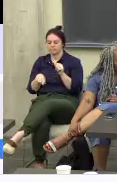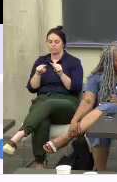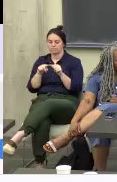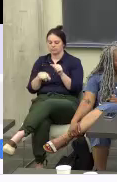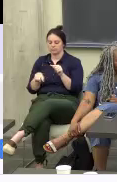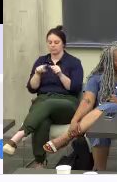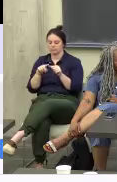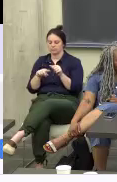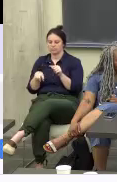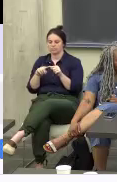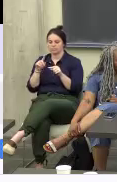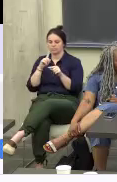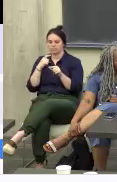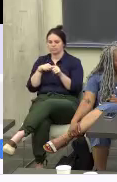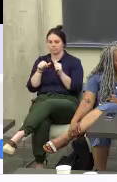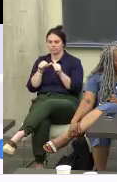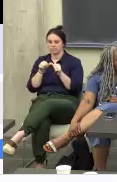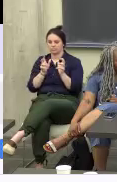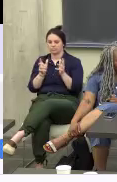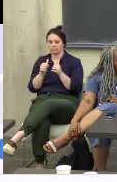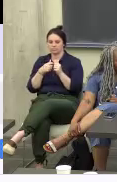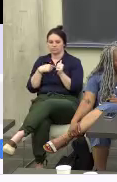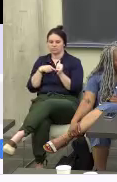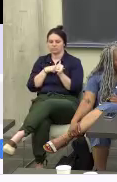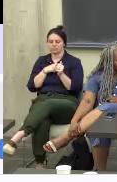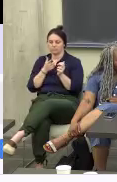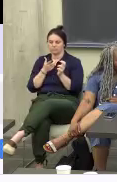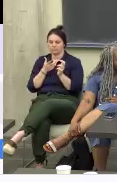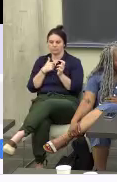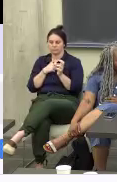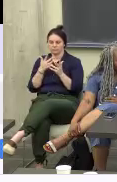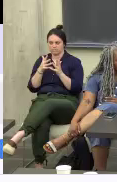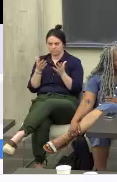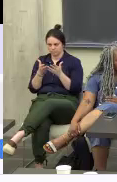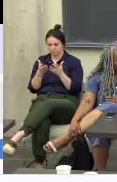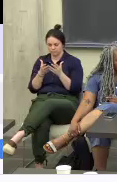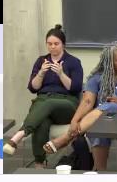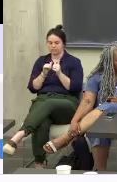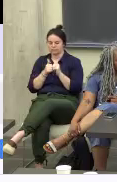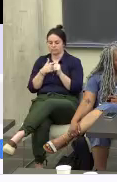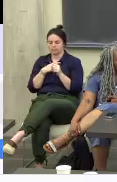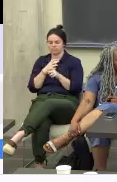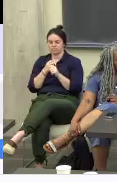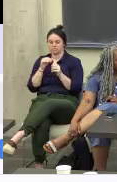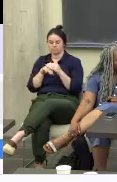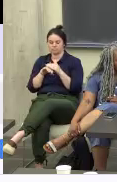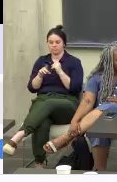continue to speak to us, to the converted. How do we get accessibility in the minds of